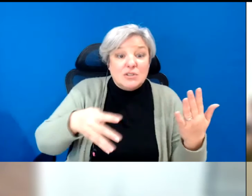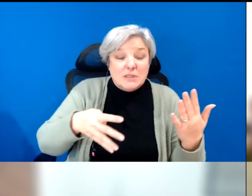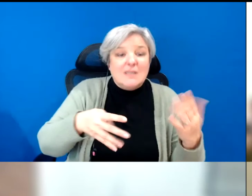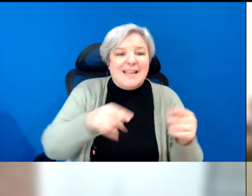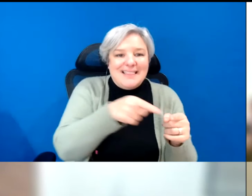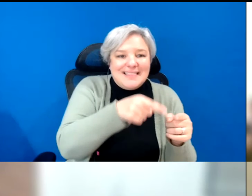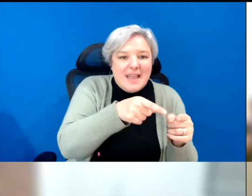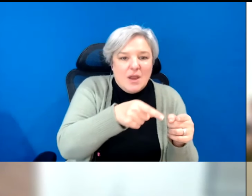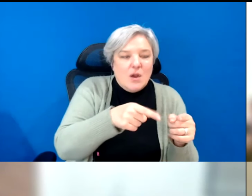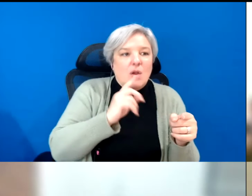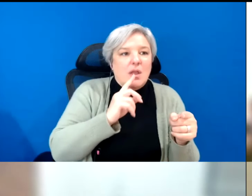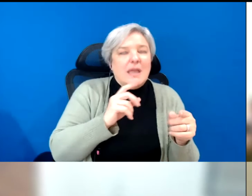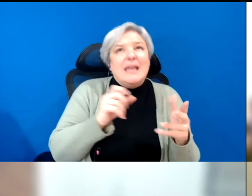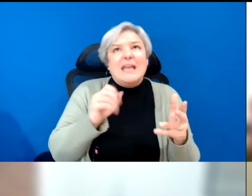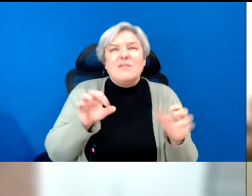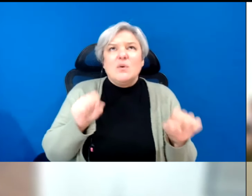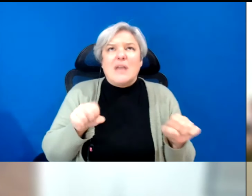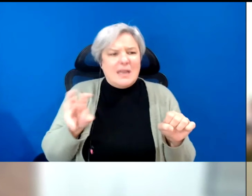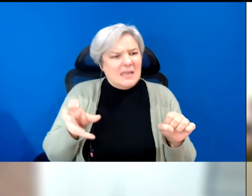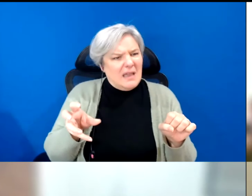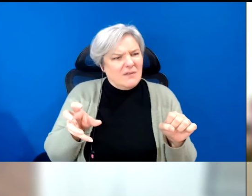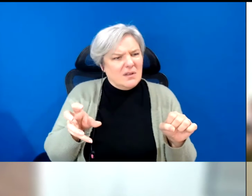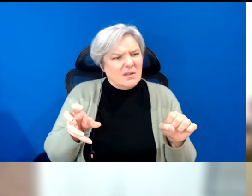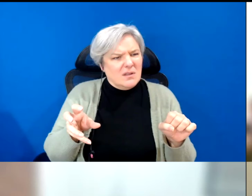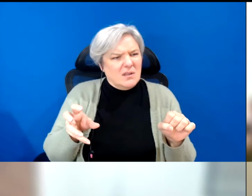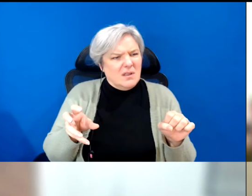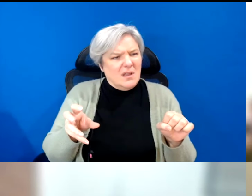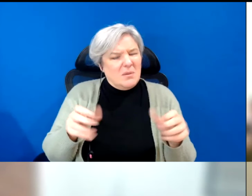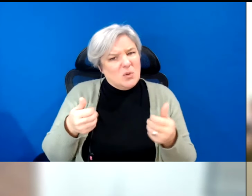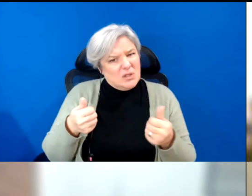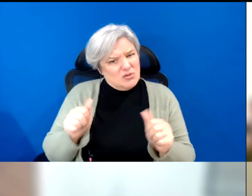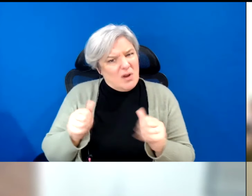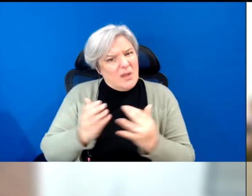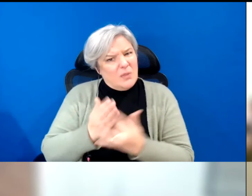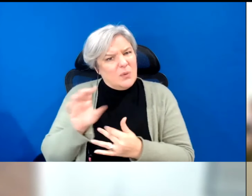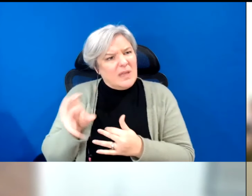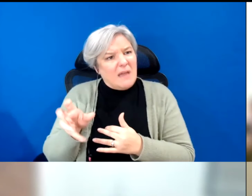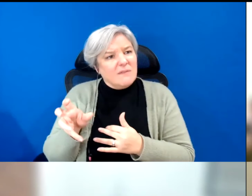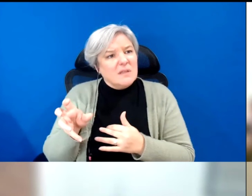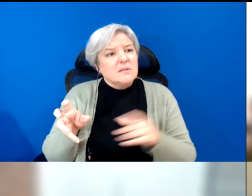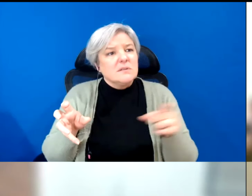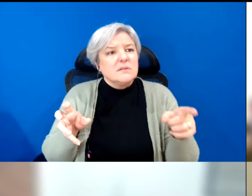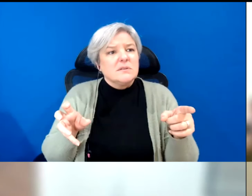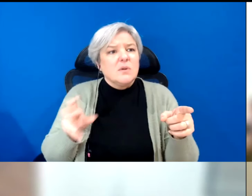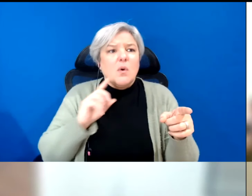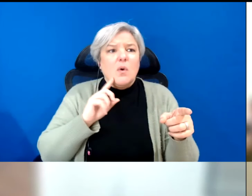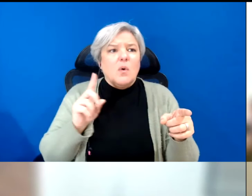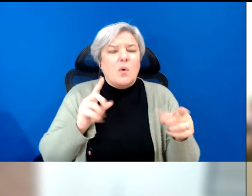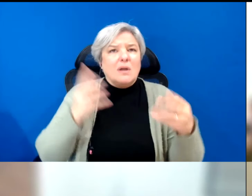if there's a way to do it in canvas, is there, you can try to do it that way or can just download it and then separate them in Excel.